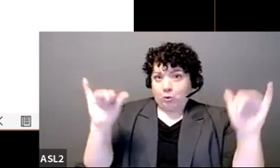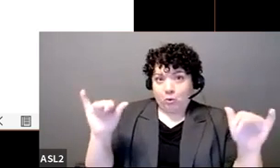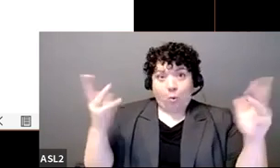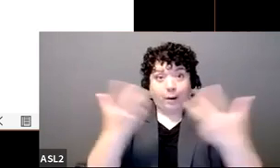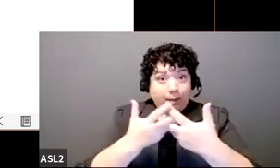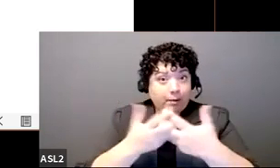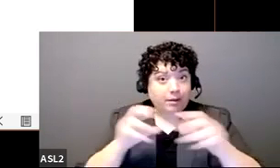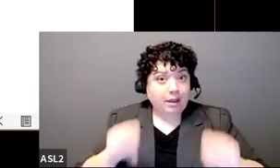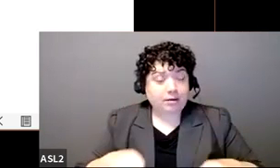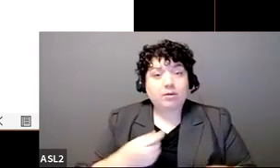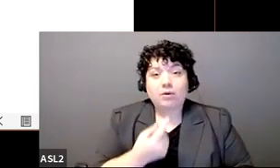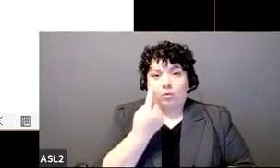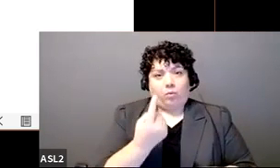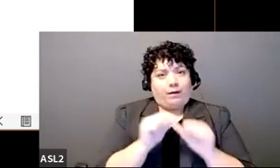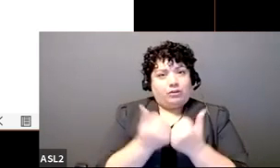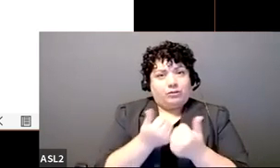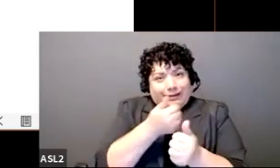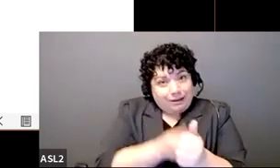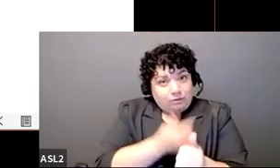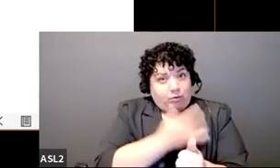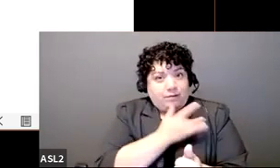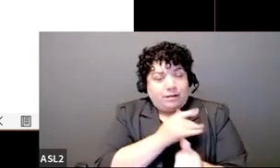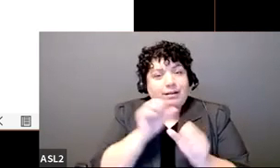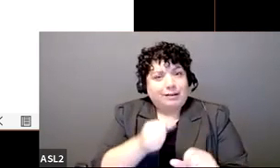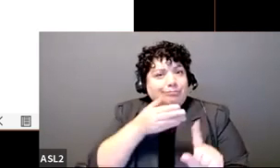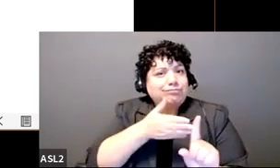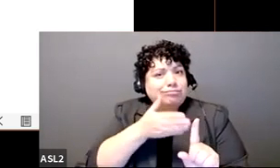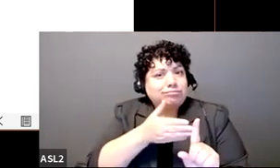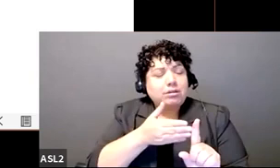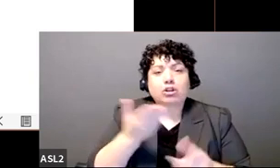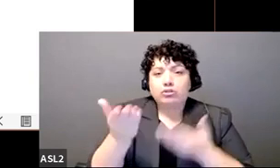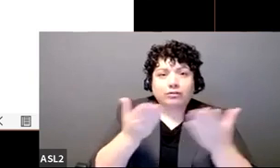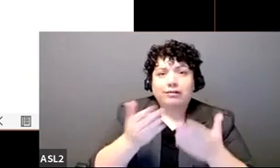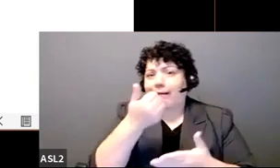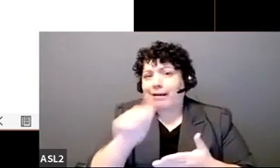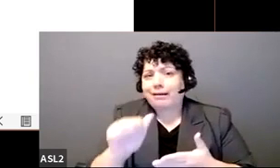each province to administer all programs serving people with disabilities in each province and